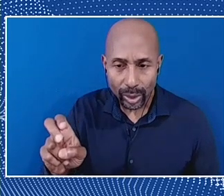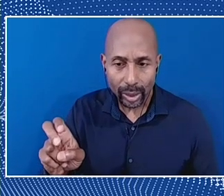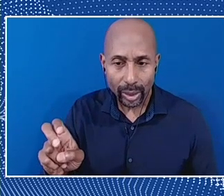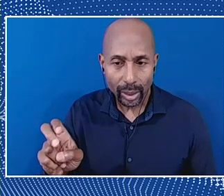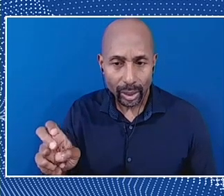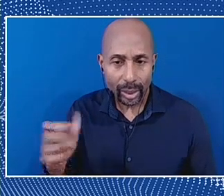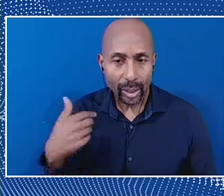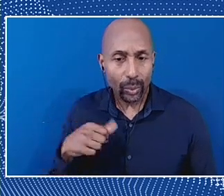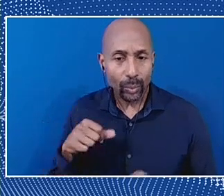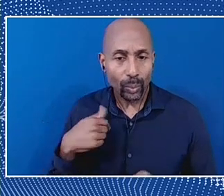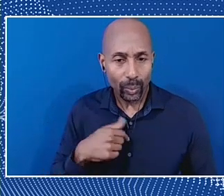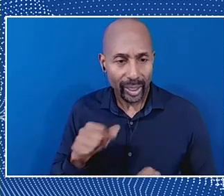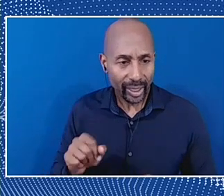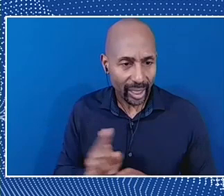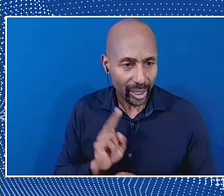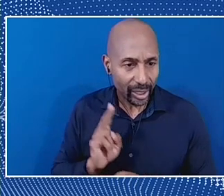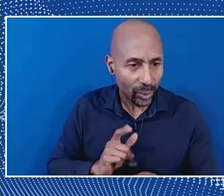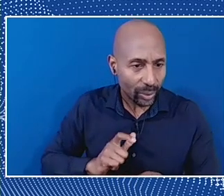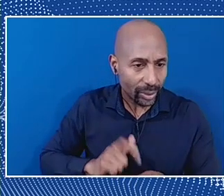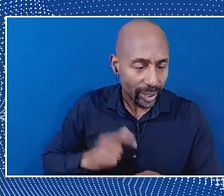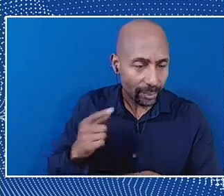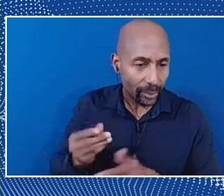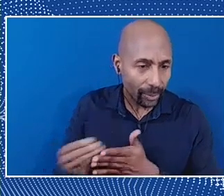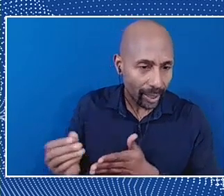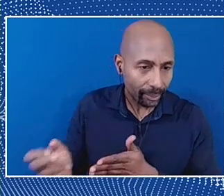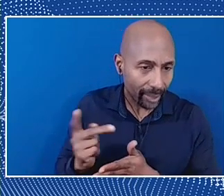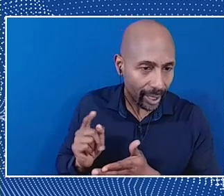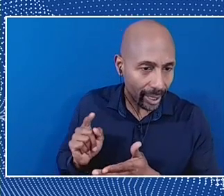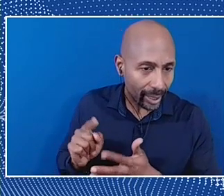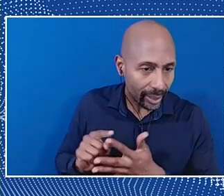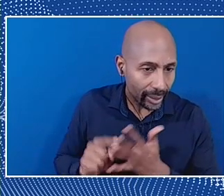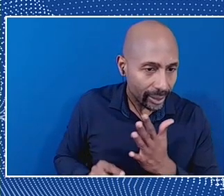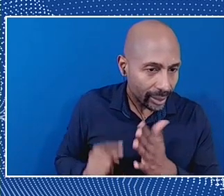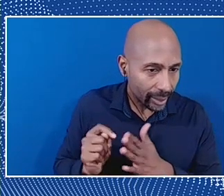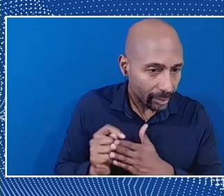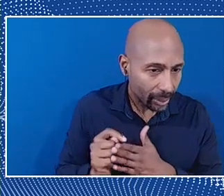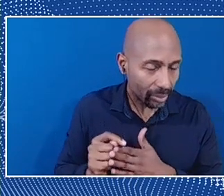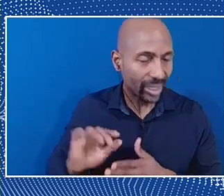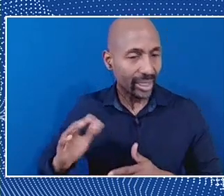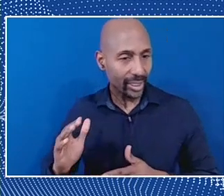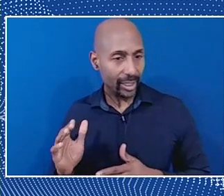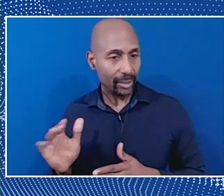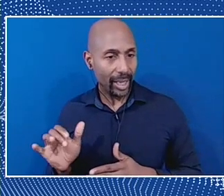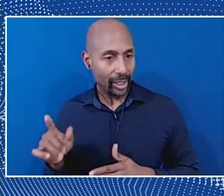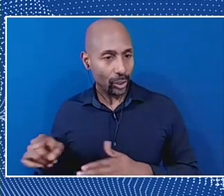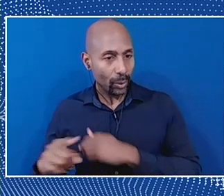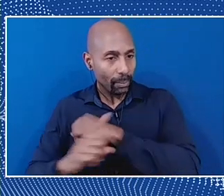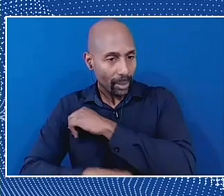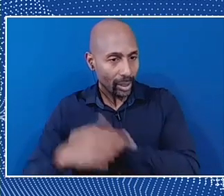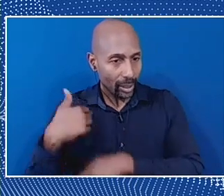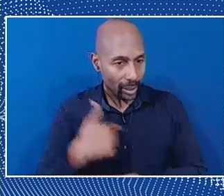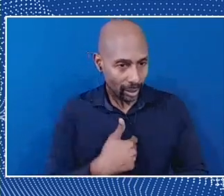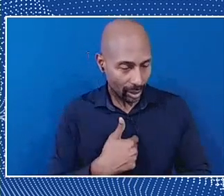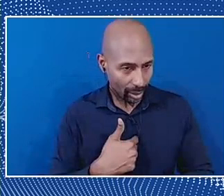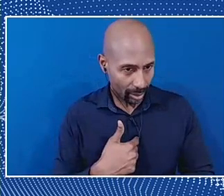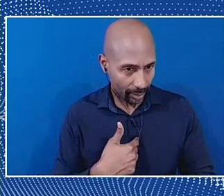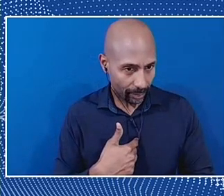It feels like a punishment. Please don't leave us behind. Many deserving people that due to temporary financial crisis, can get their loans